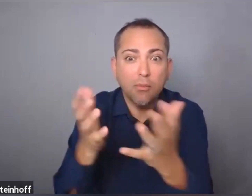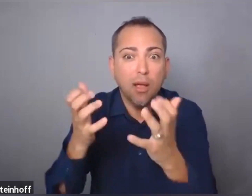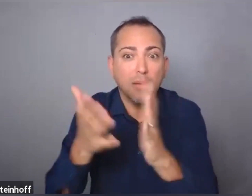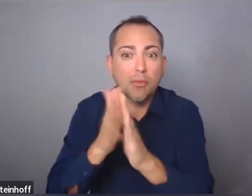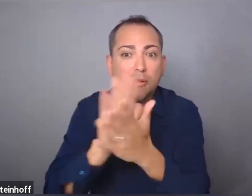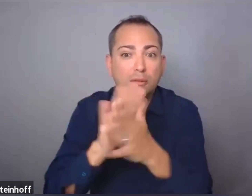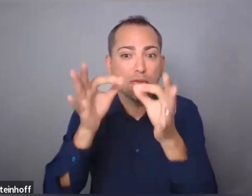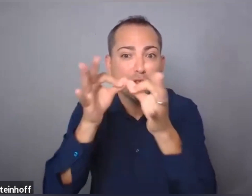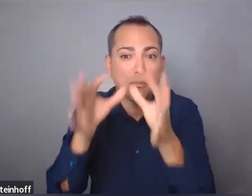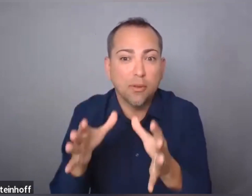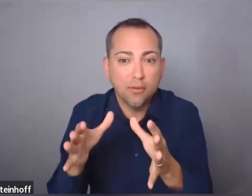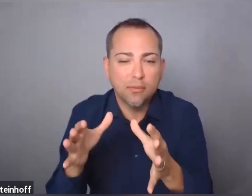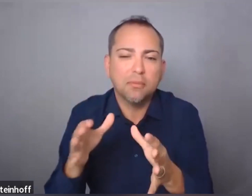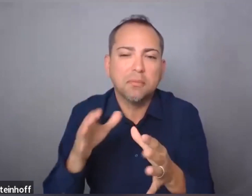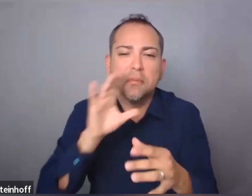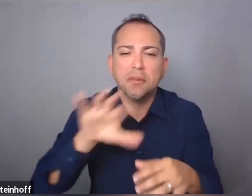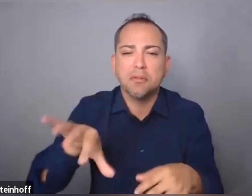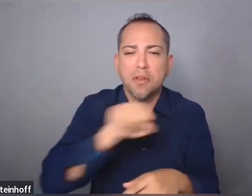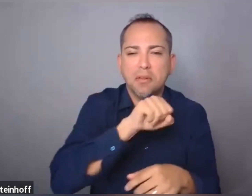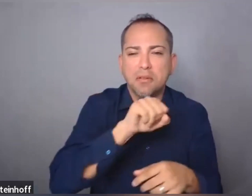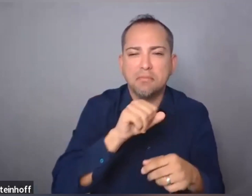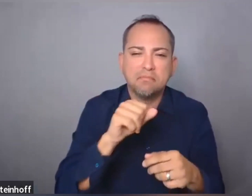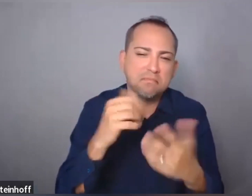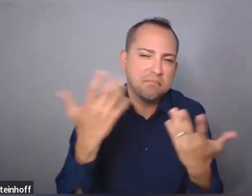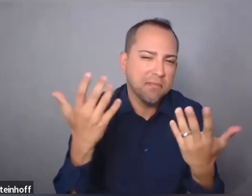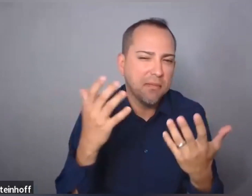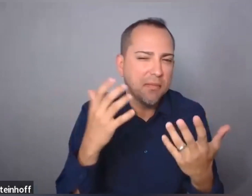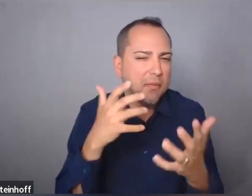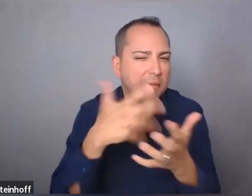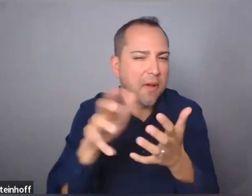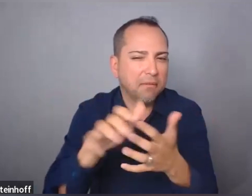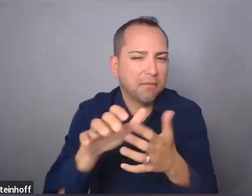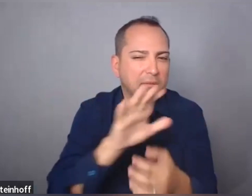that if you're actually learning, and you want to then, eventually become an interpreter,